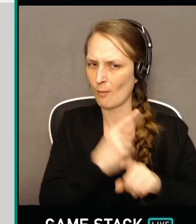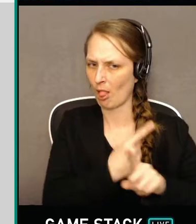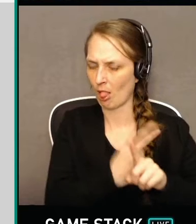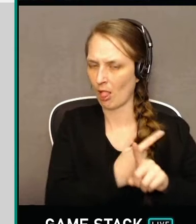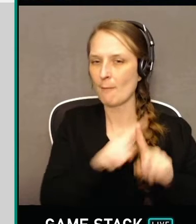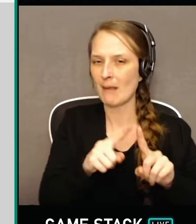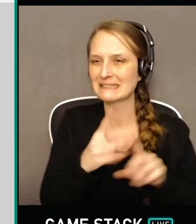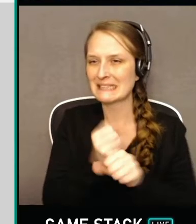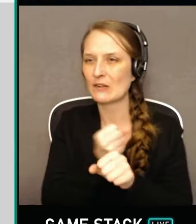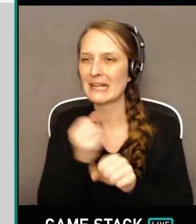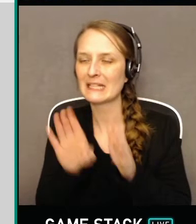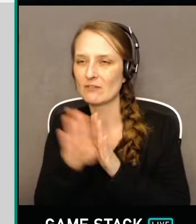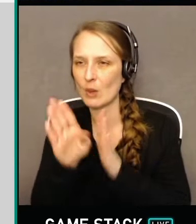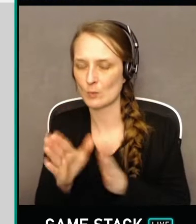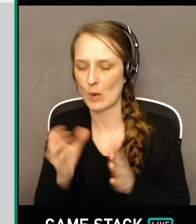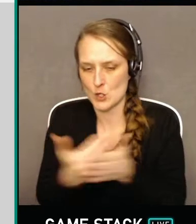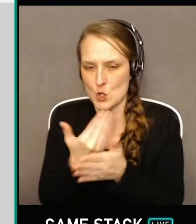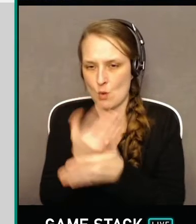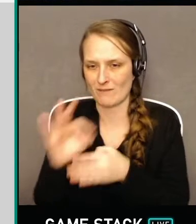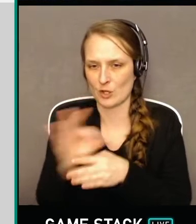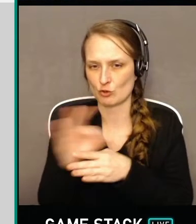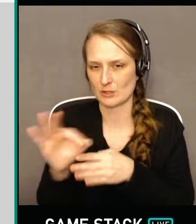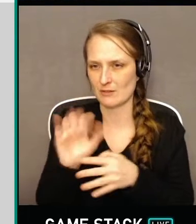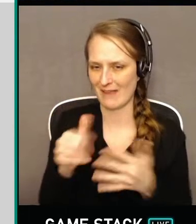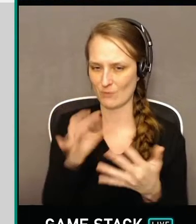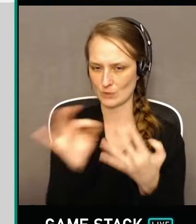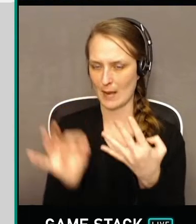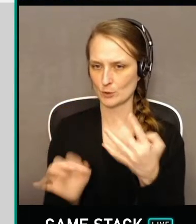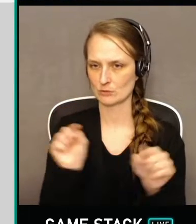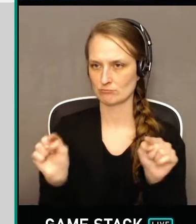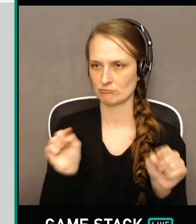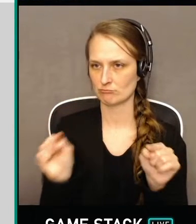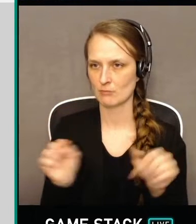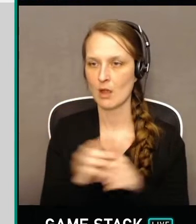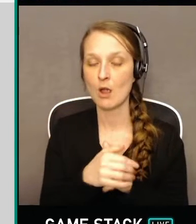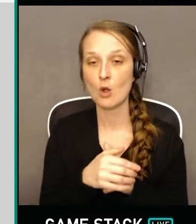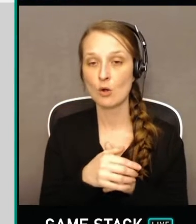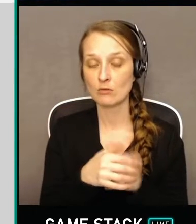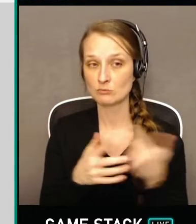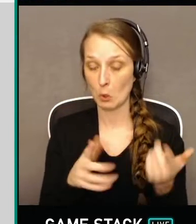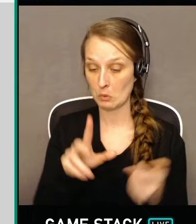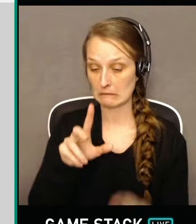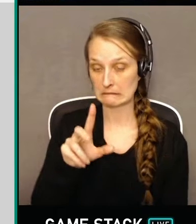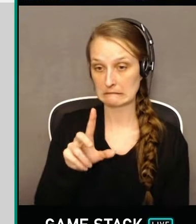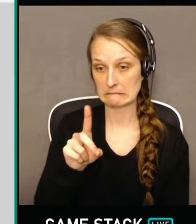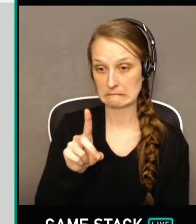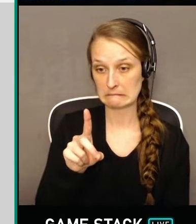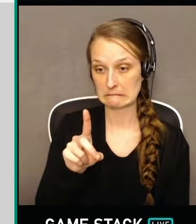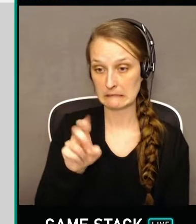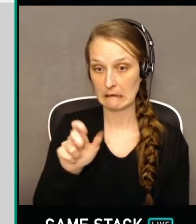who want newer functionality that option to do just that. So, we took this DLL and we split it into two.